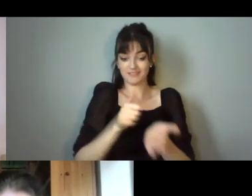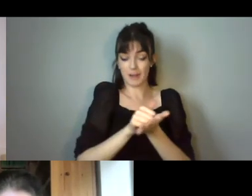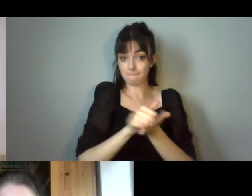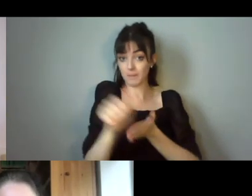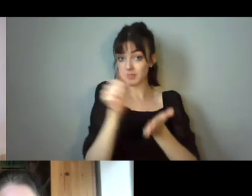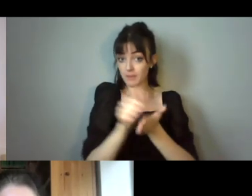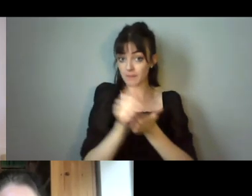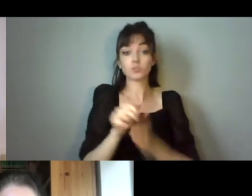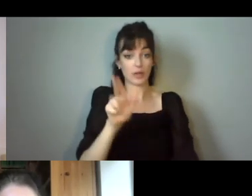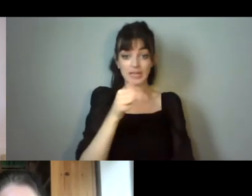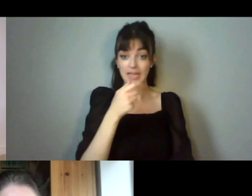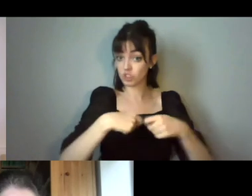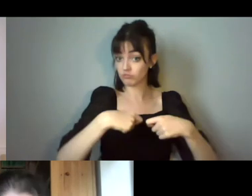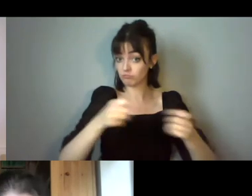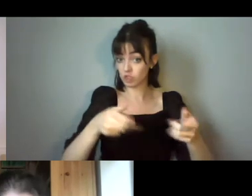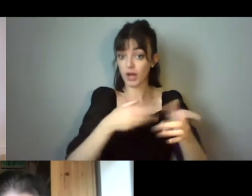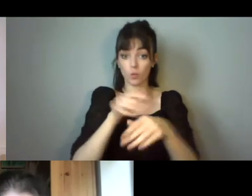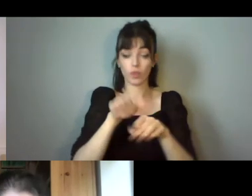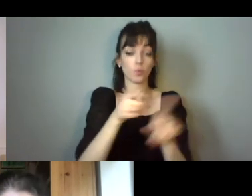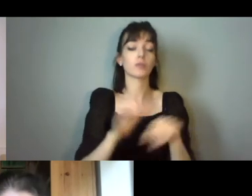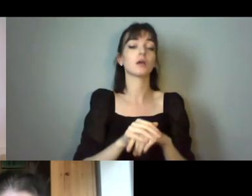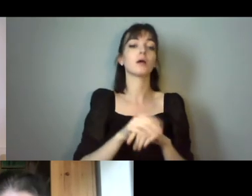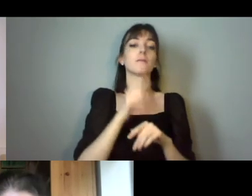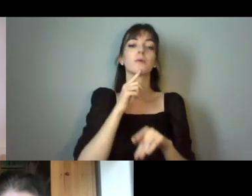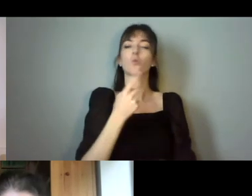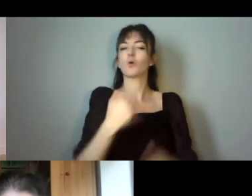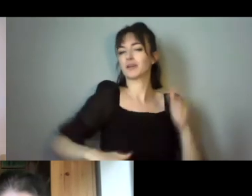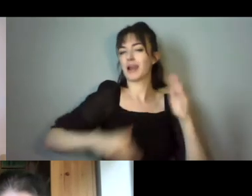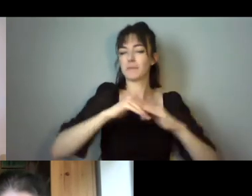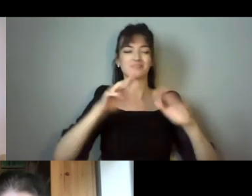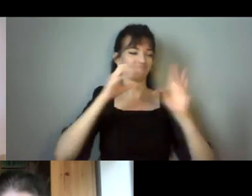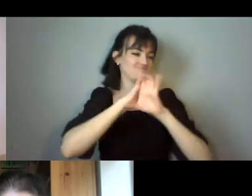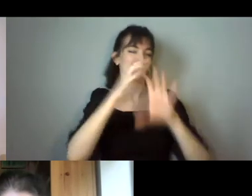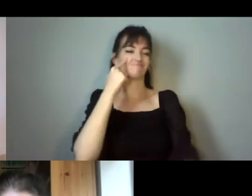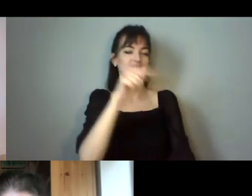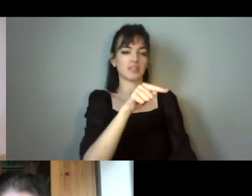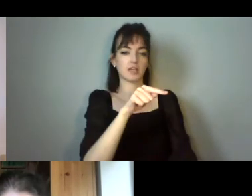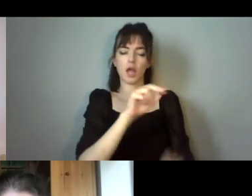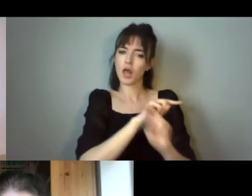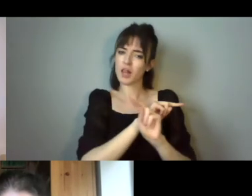but one of the limitations we see is it's not clear what it was measuring